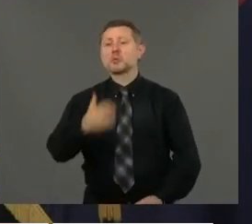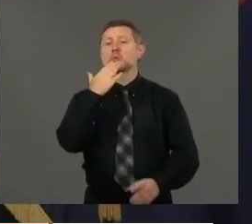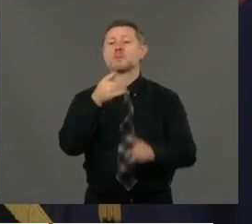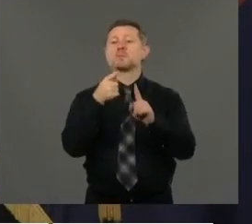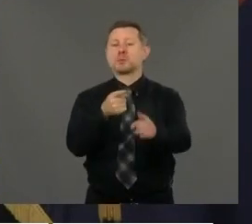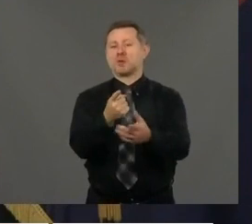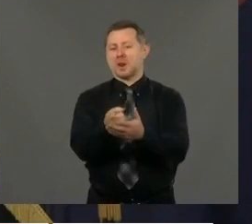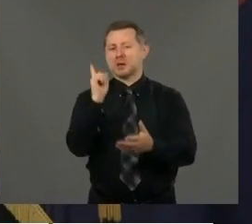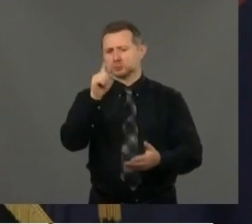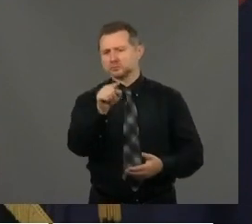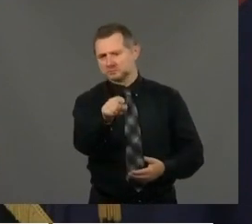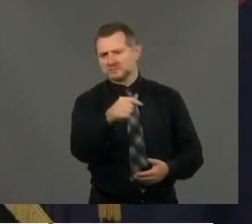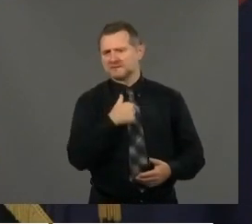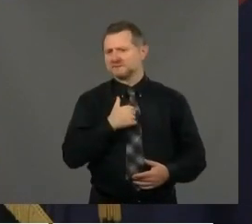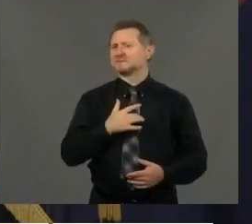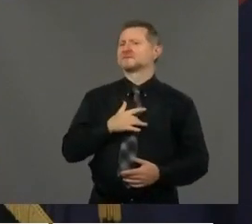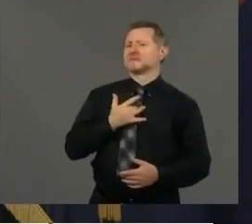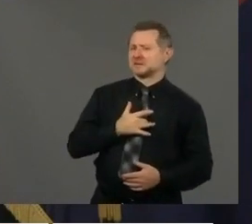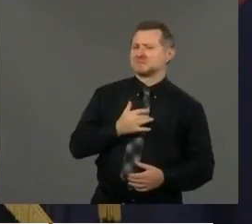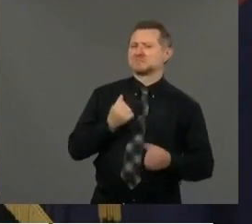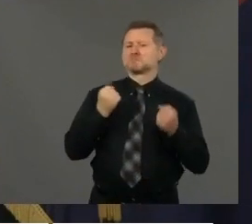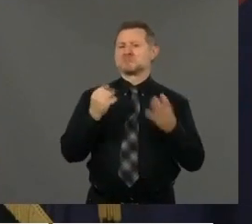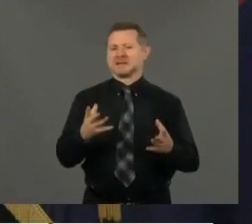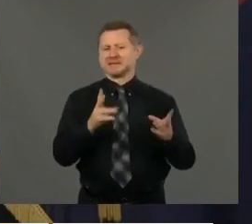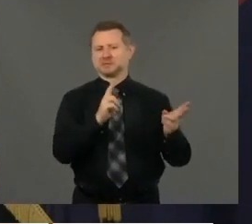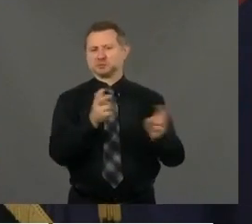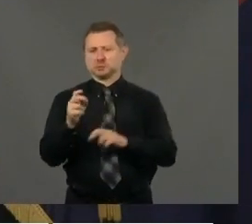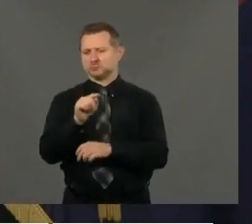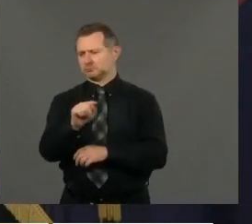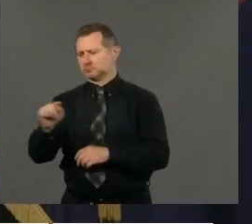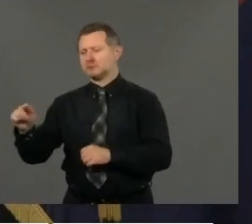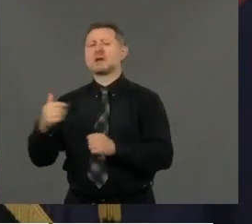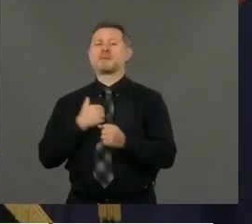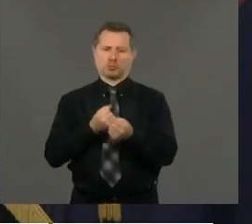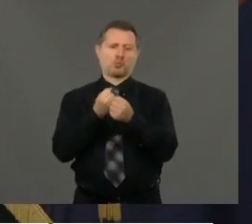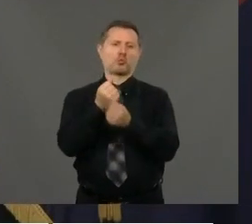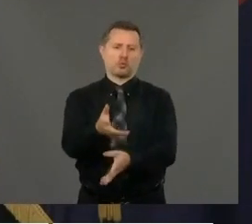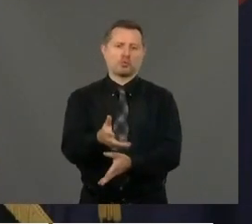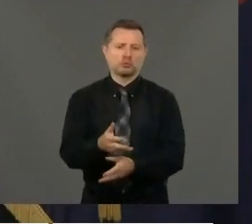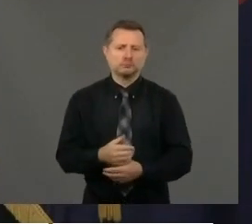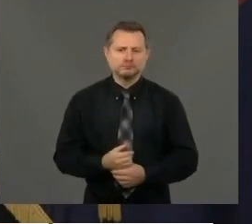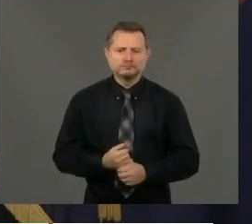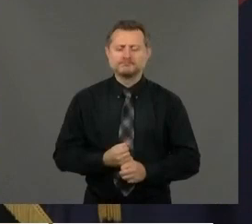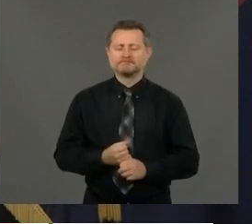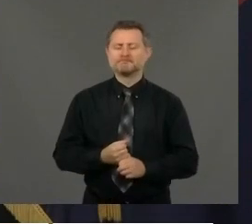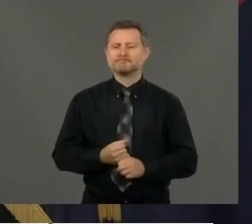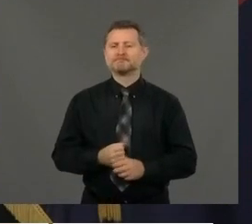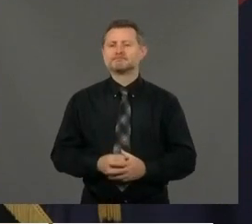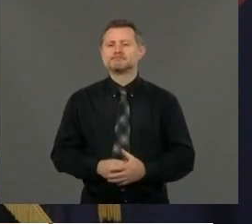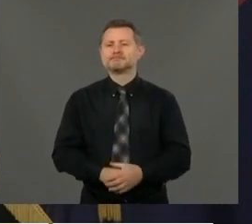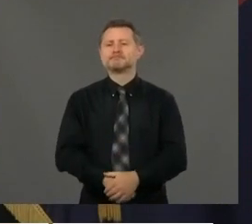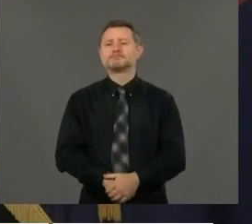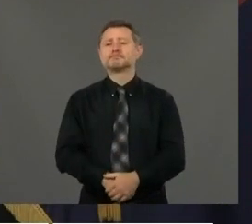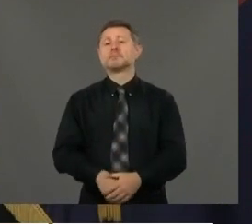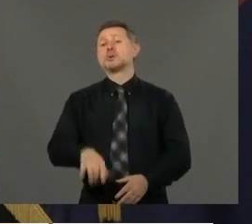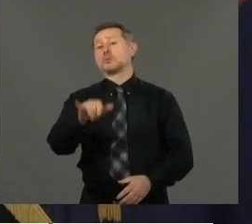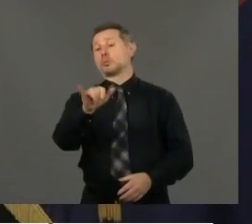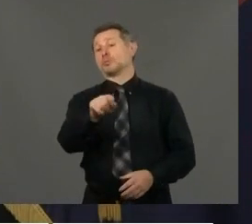AND I THINK WE HAVE BEEN TALKING ABOUT WHAT'S GOING ON, I DON'T THINK THERE IS ONE ANSWER.